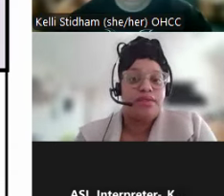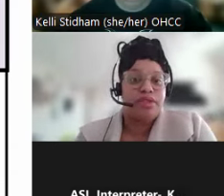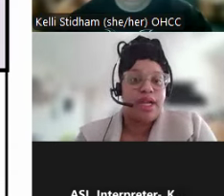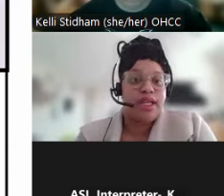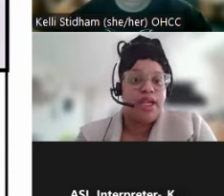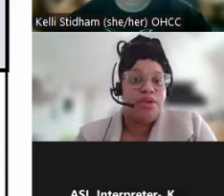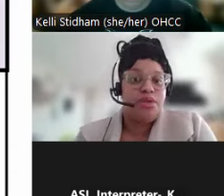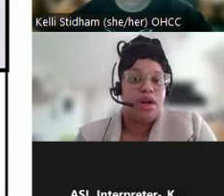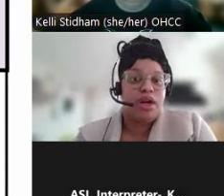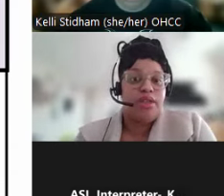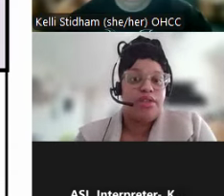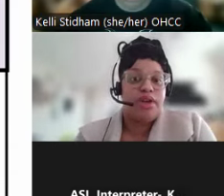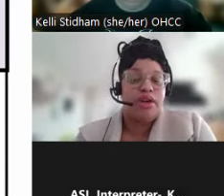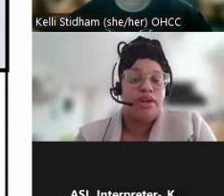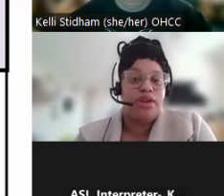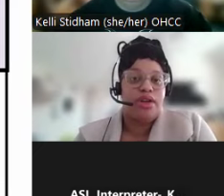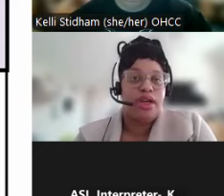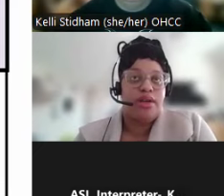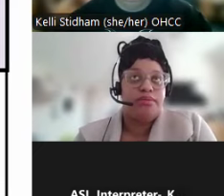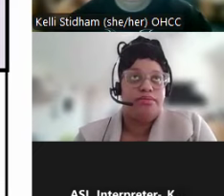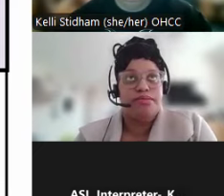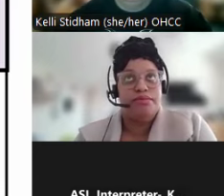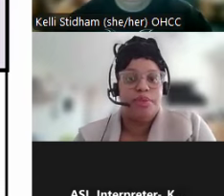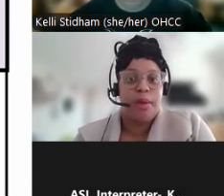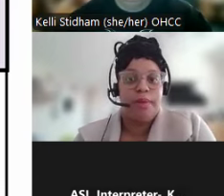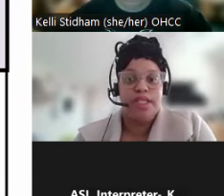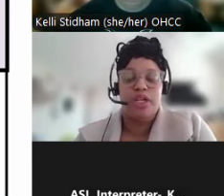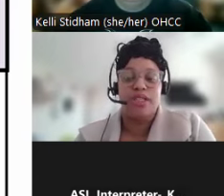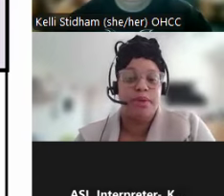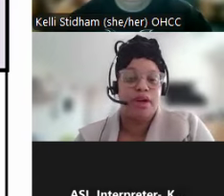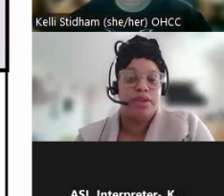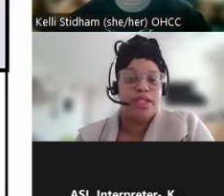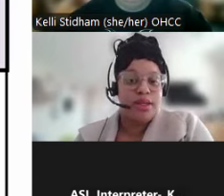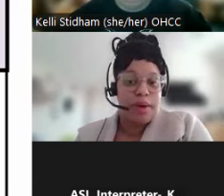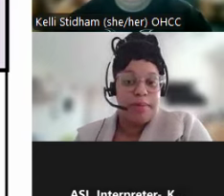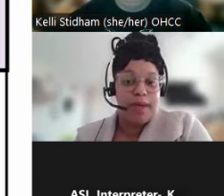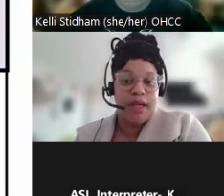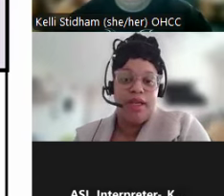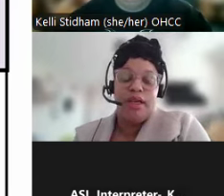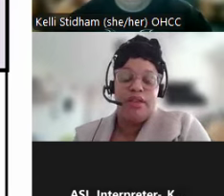directly or other um departments just